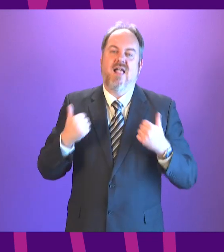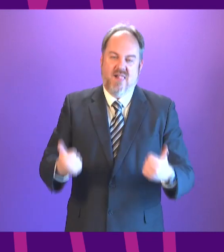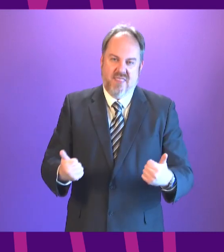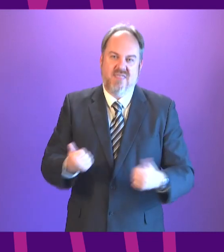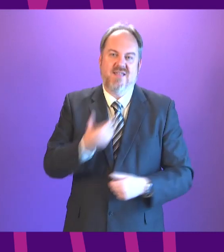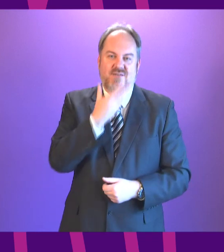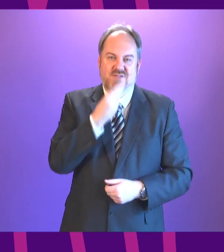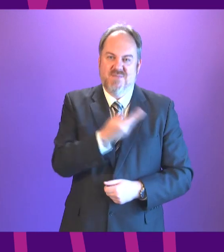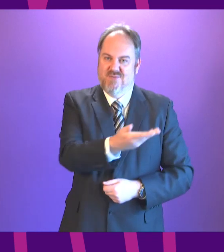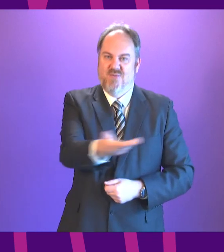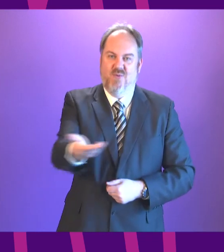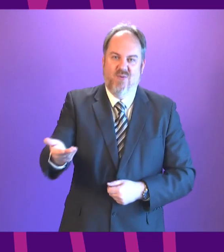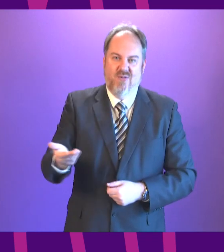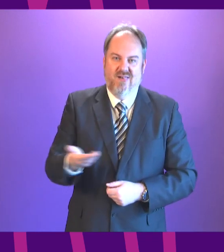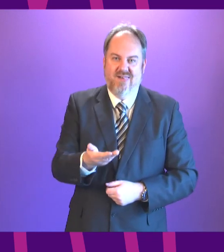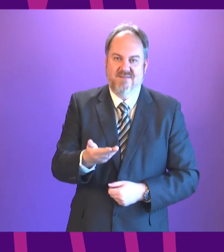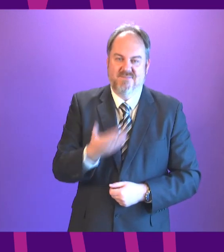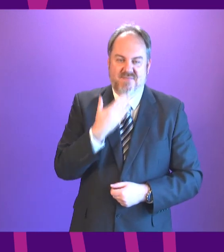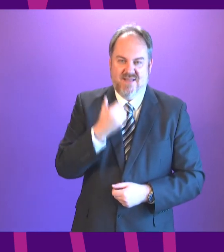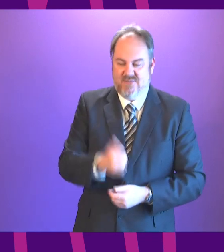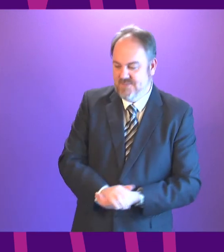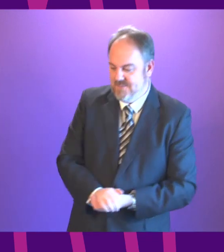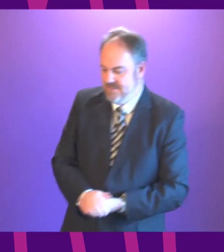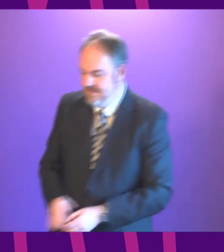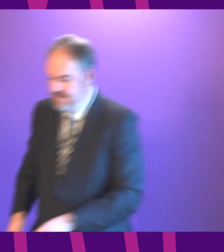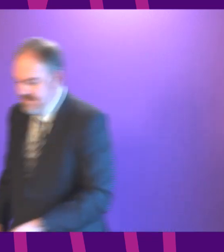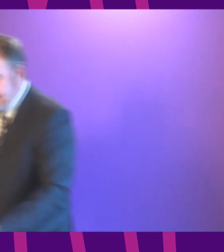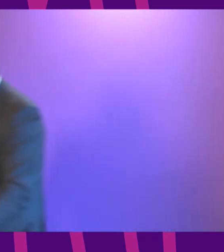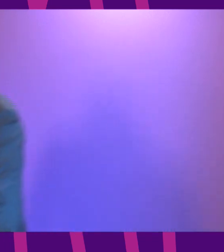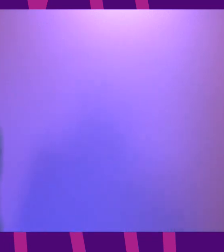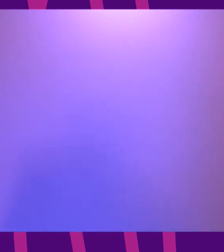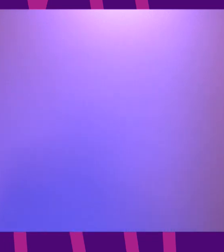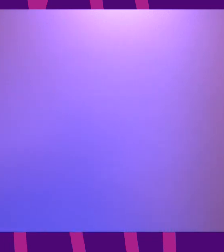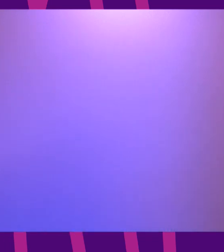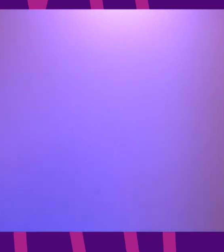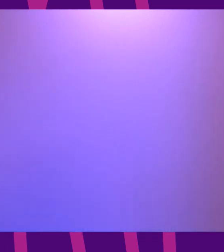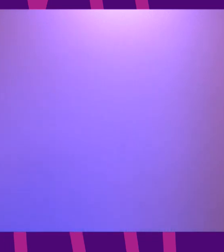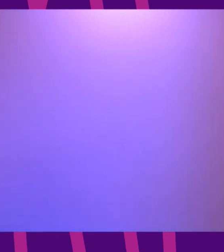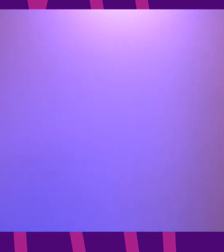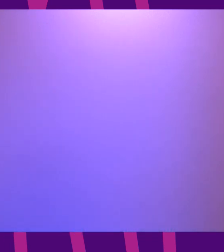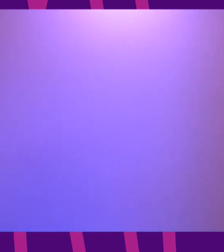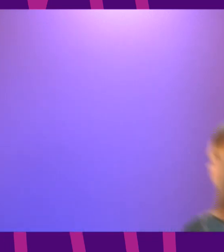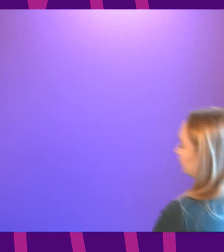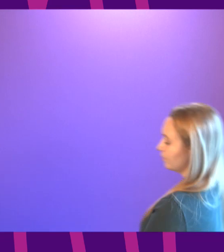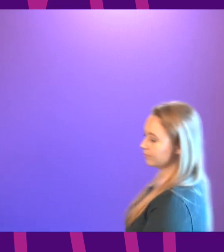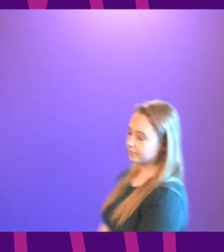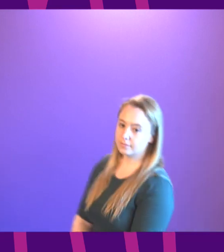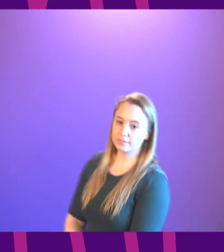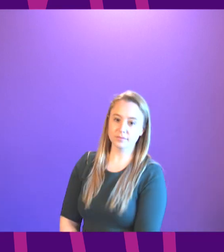The Deputy Presiding Officer: The First Minister will now take questions